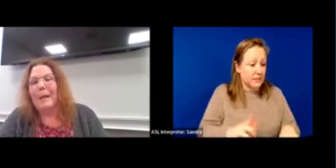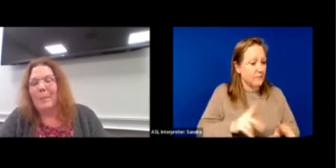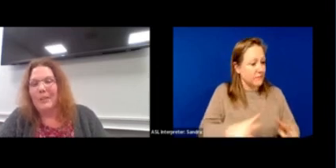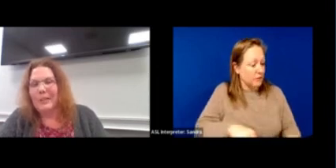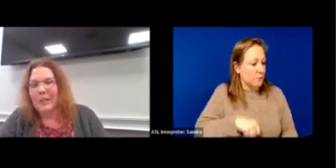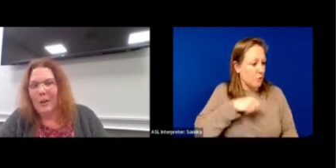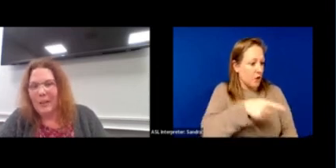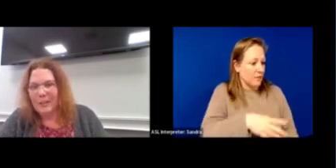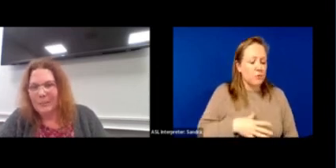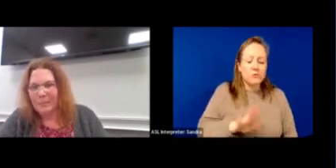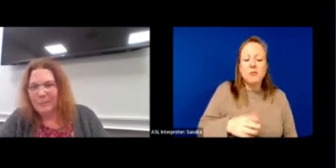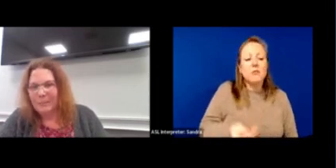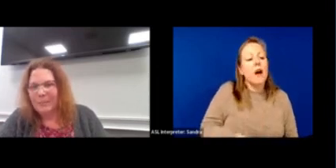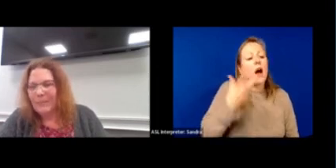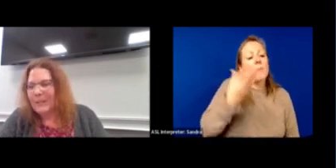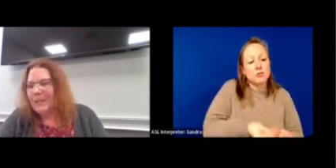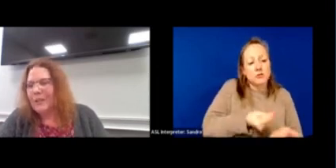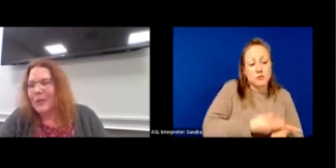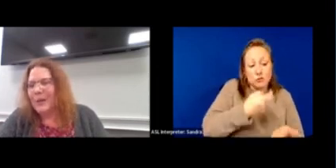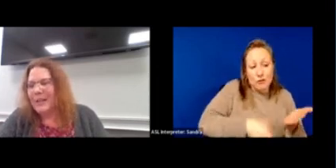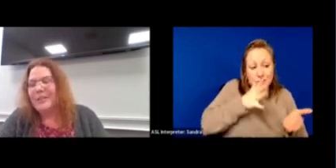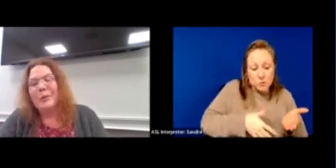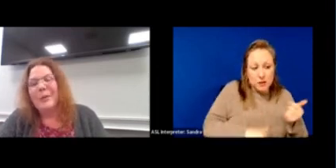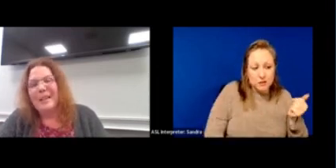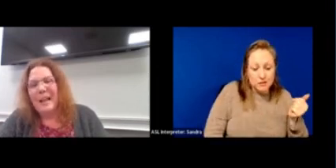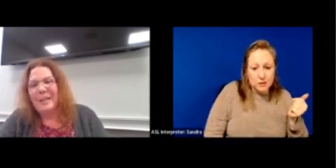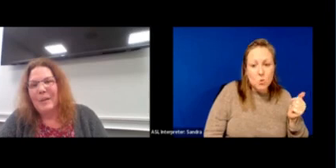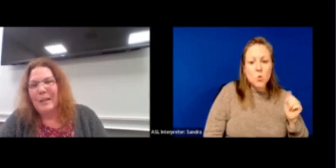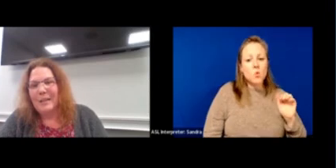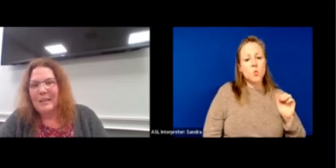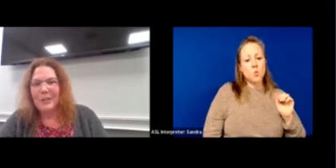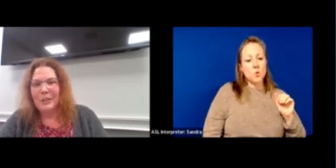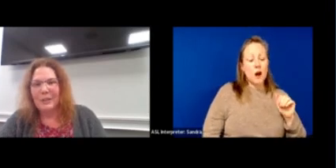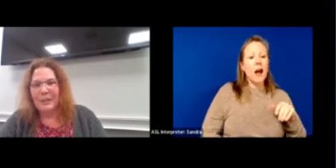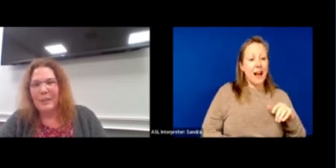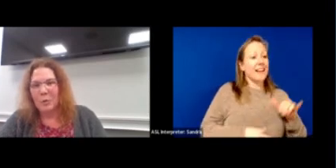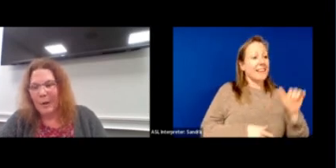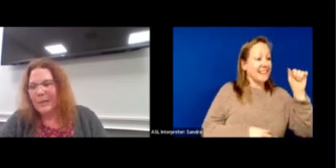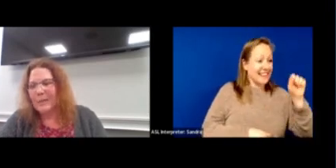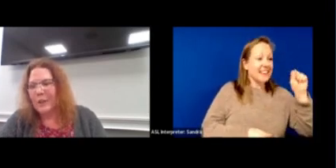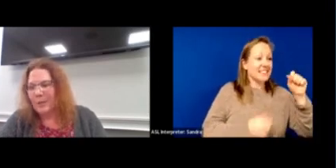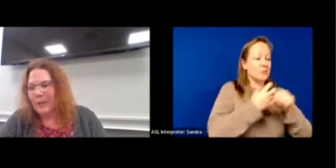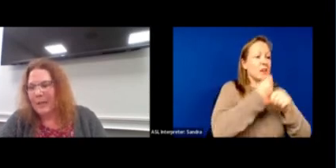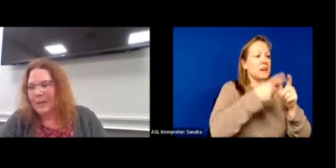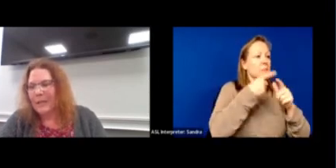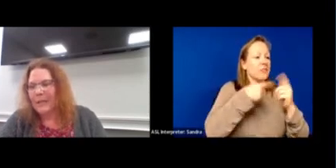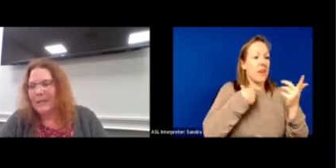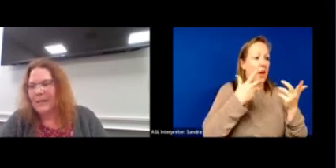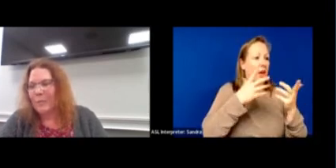But how much does it cost. So in doing that I unintentionally rain on her parade. And instead